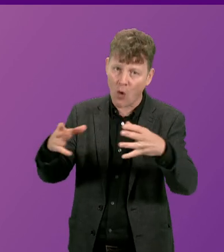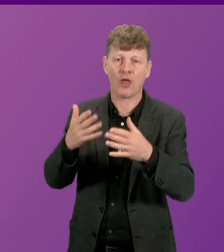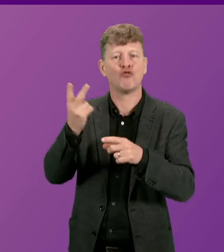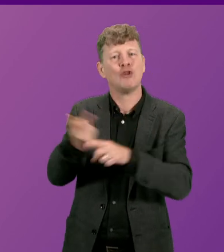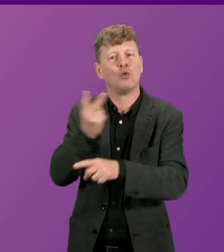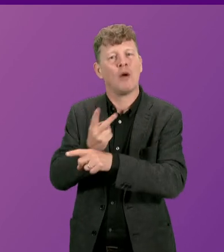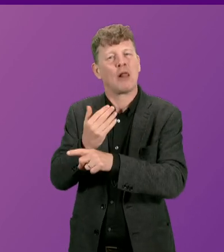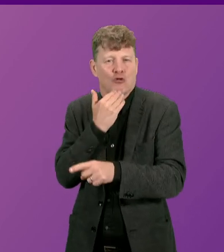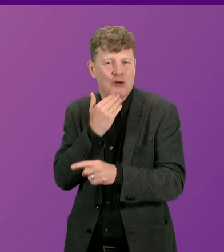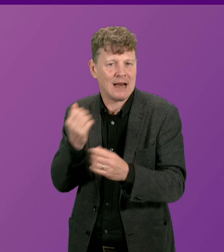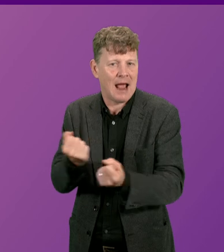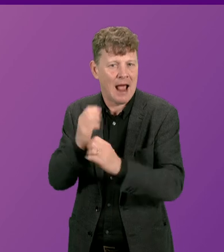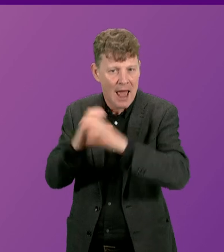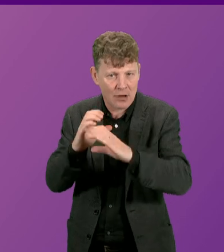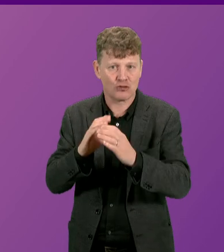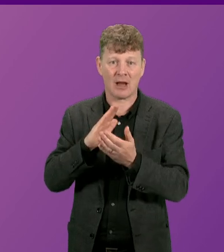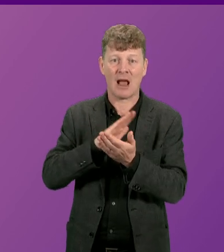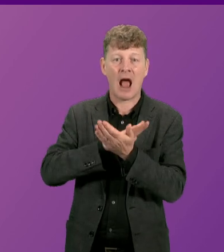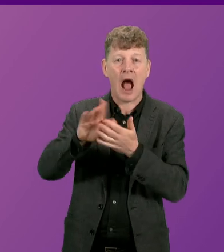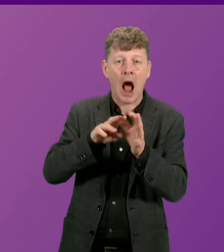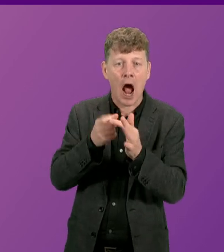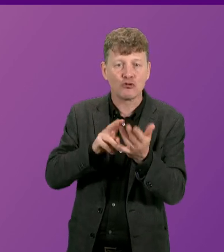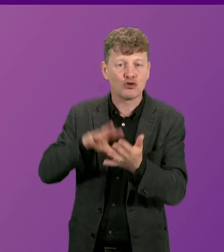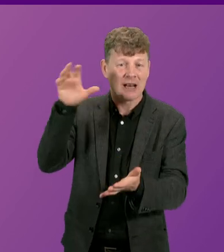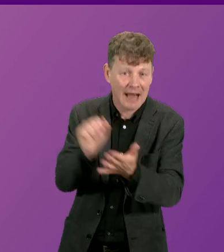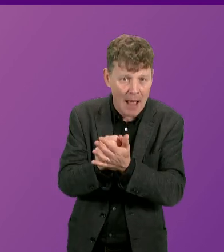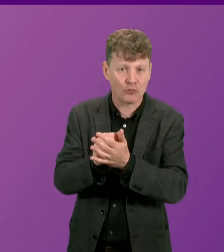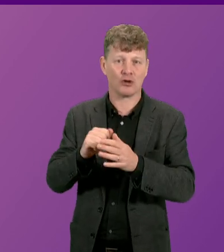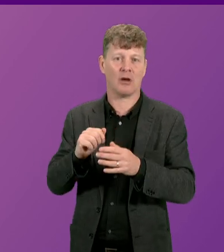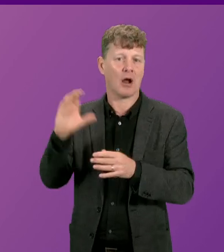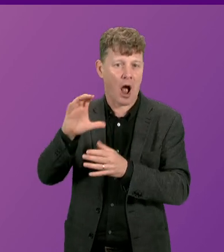storage, hydrogen and carbon capture technologies to drive economic growth,